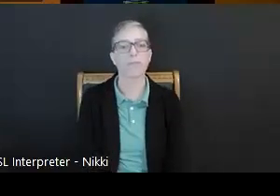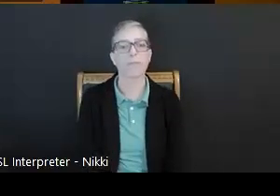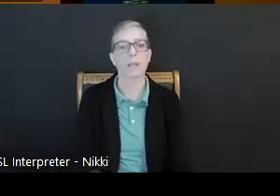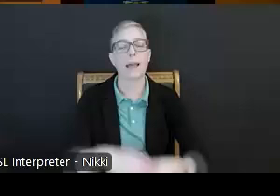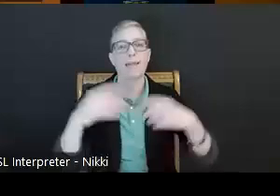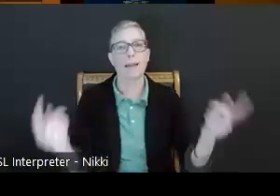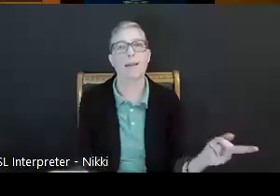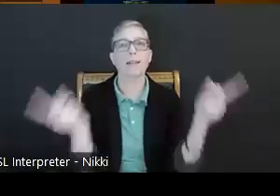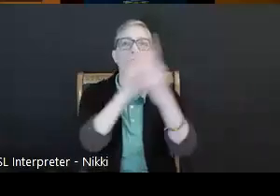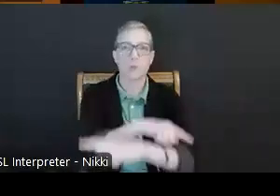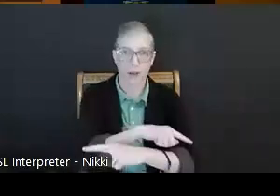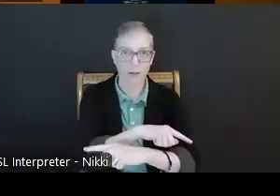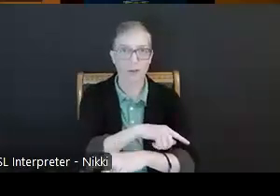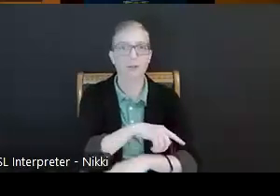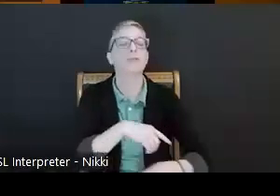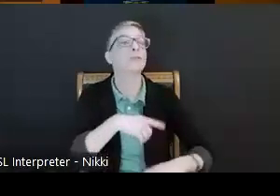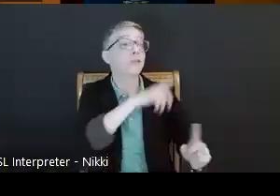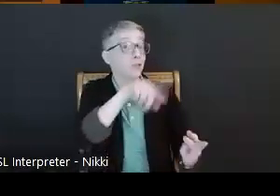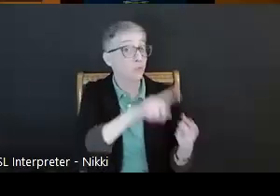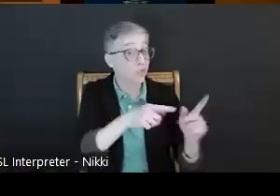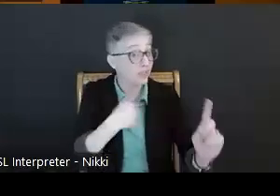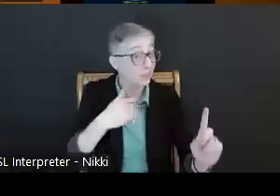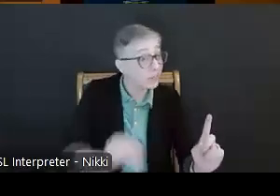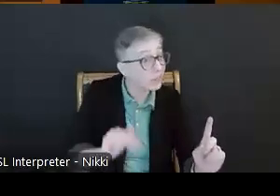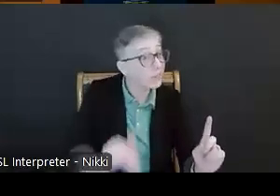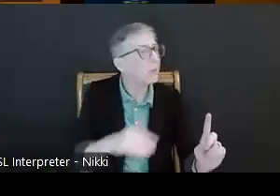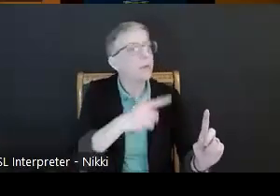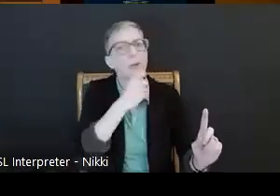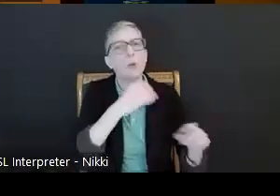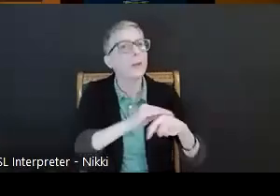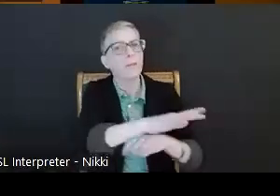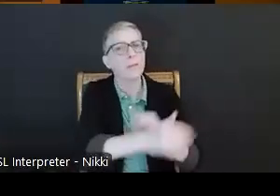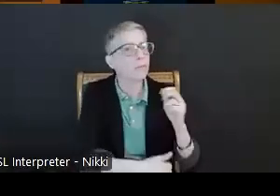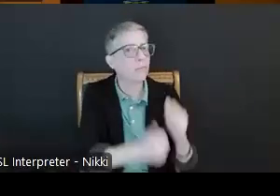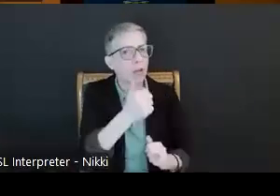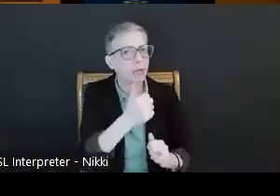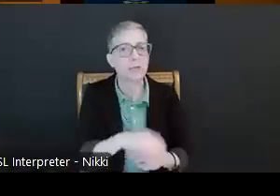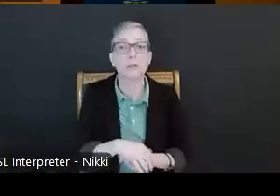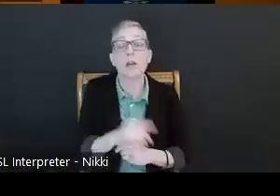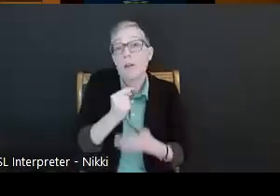influential person at that time um and again the therapist may prompt for more emotional processing